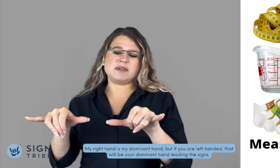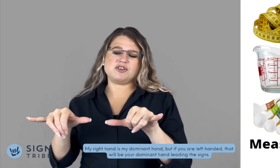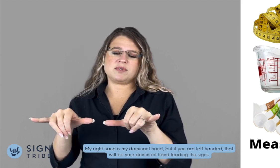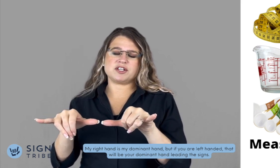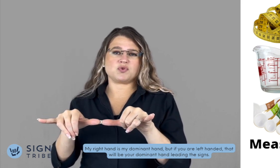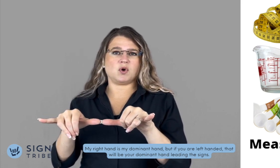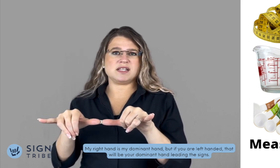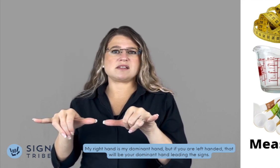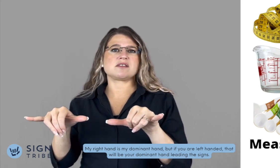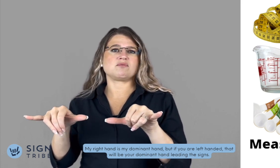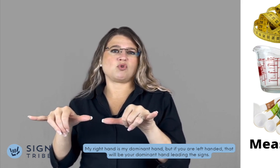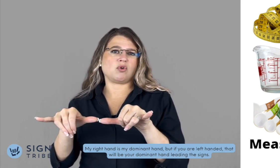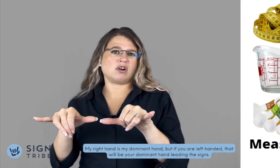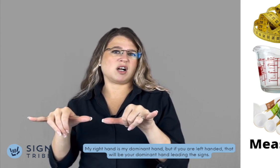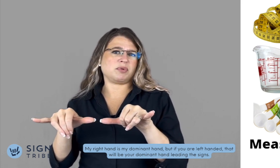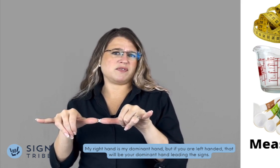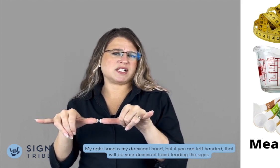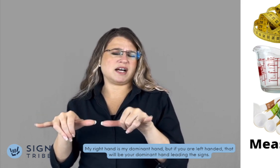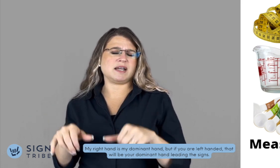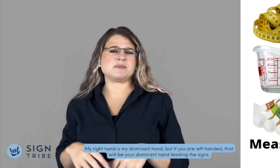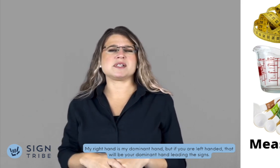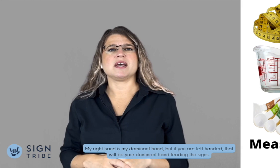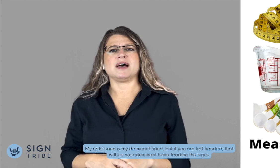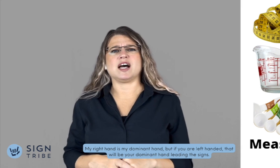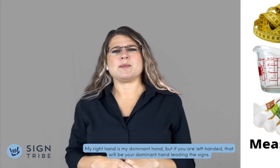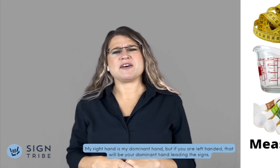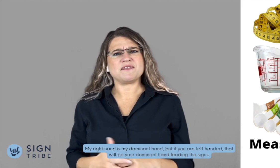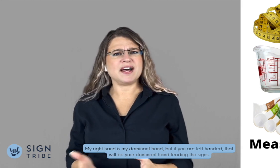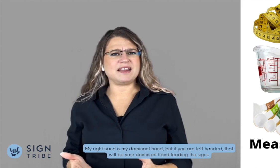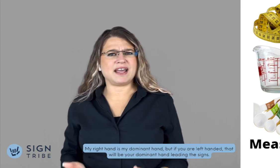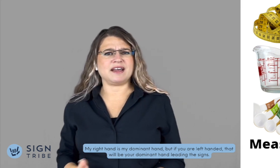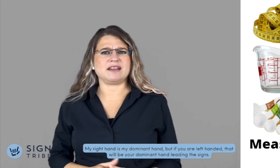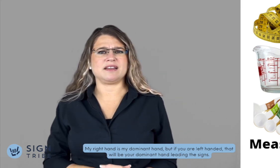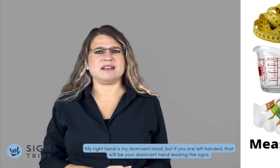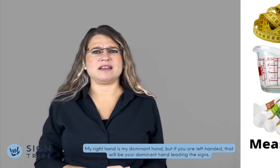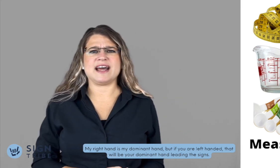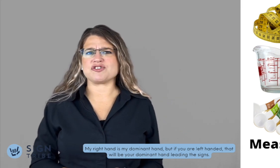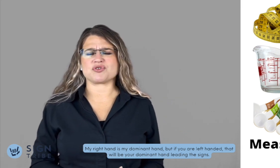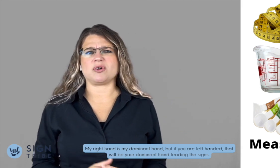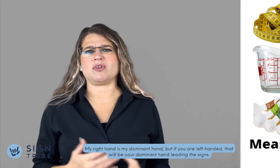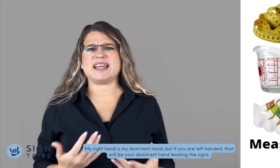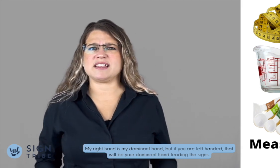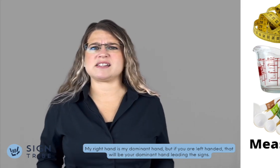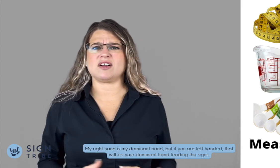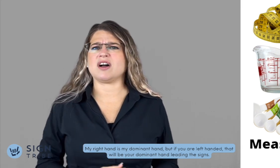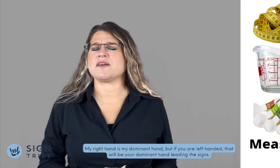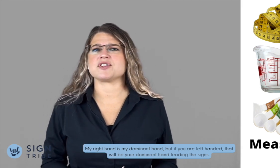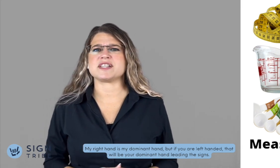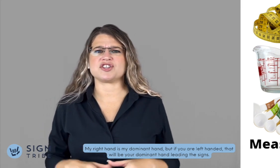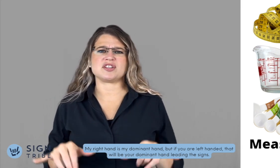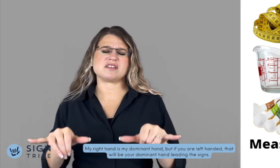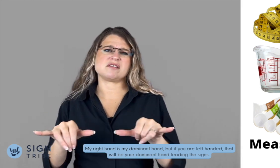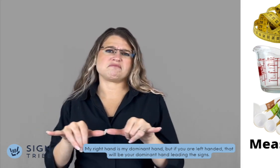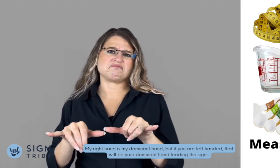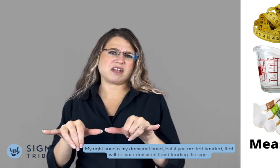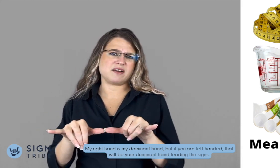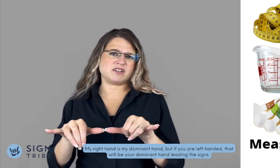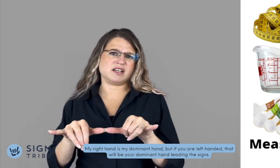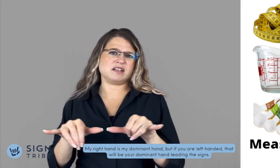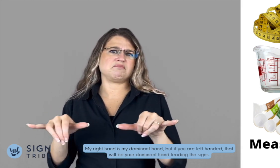you touch once or a couple of times. Um, I find that in natural ASL conversations. I've done it,